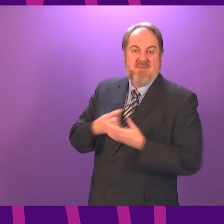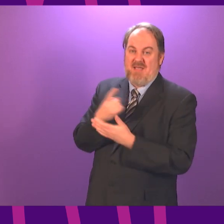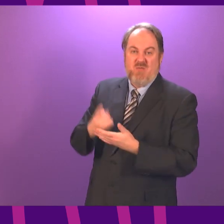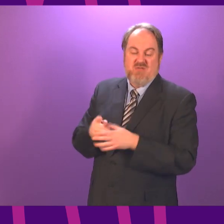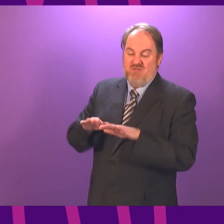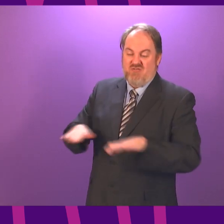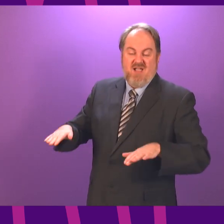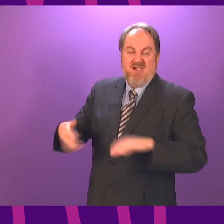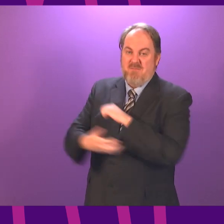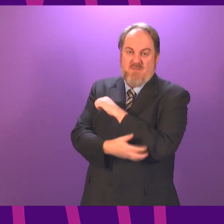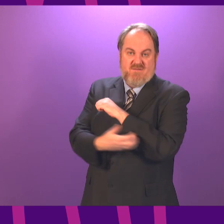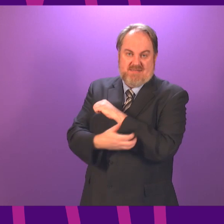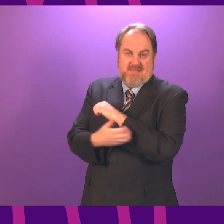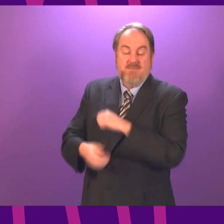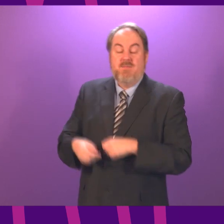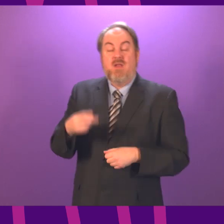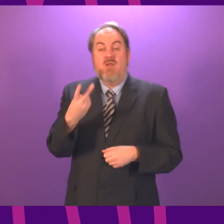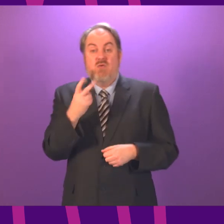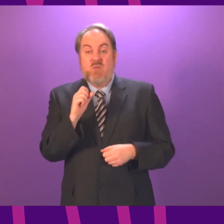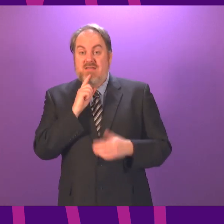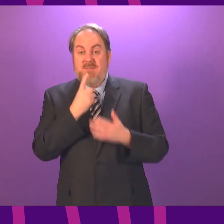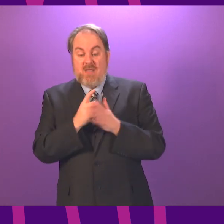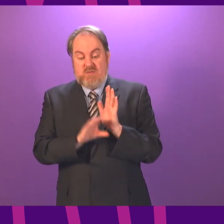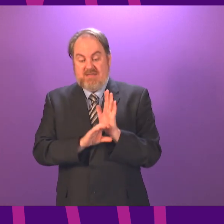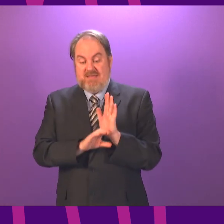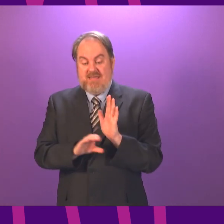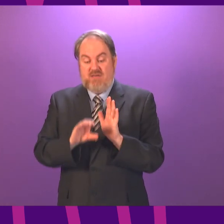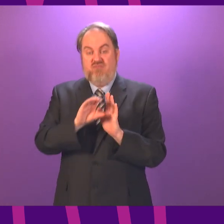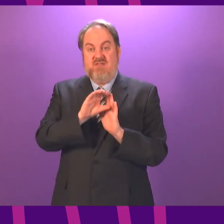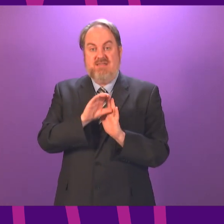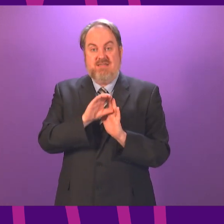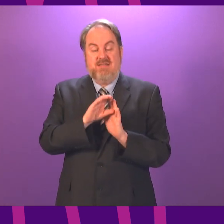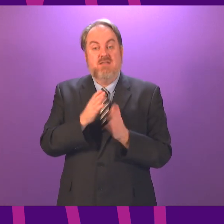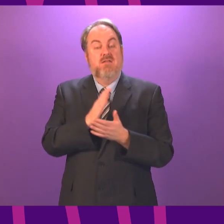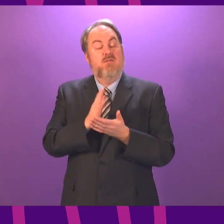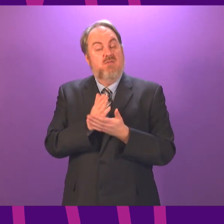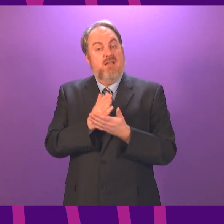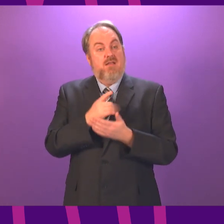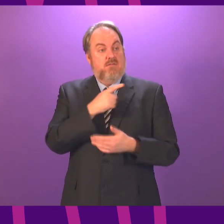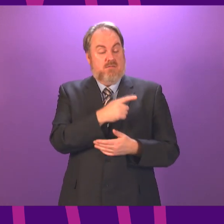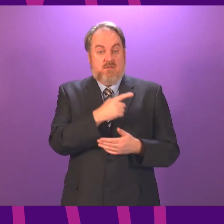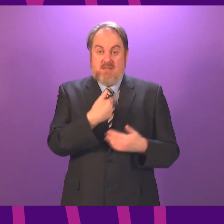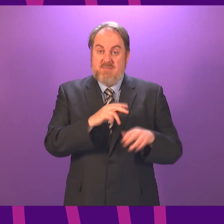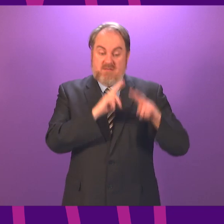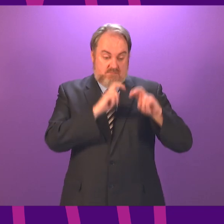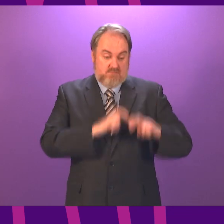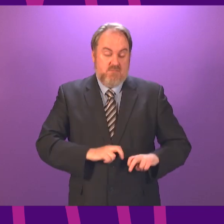The Joseph Rowntree Foundation has shown that, even with the £20 uplift, the average family